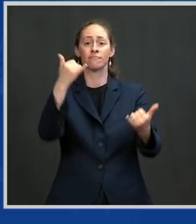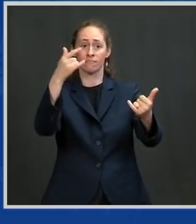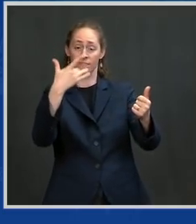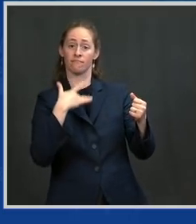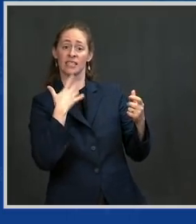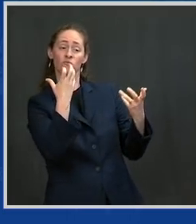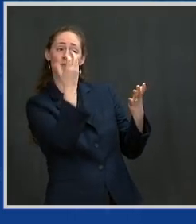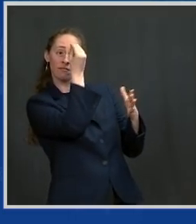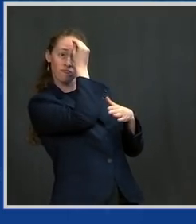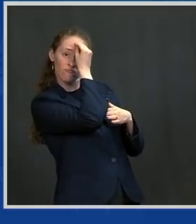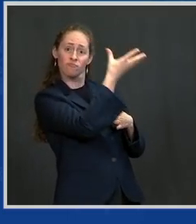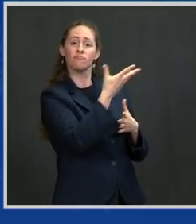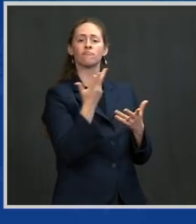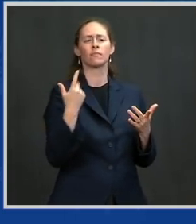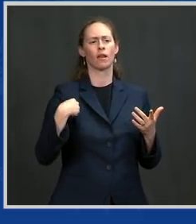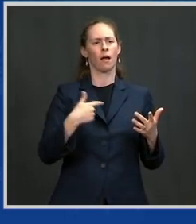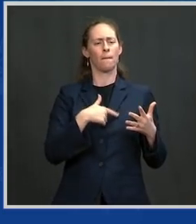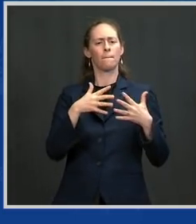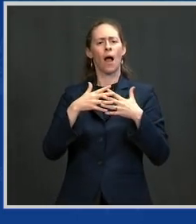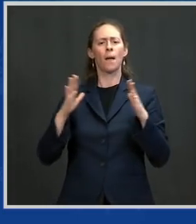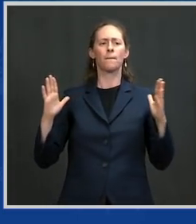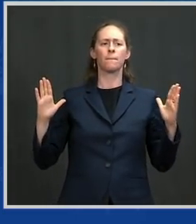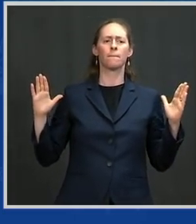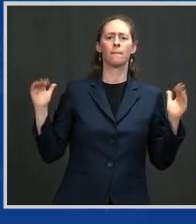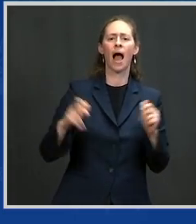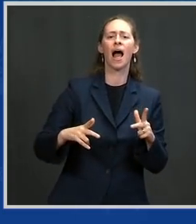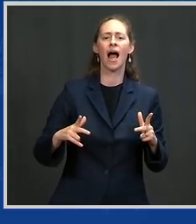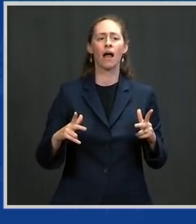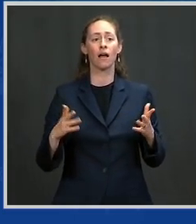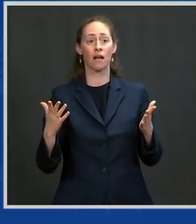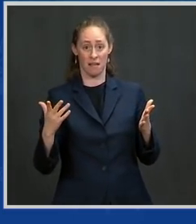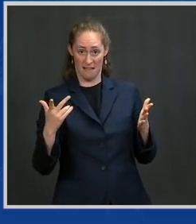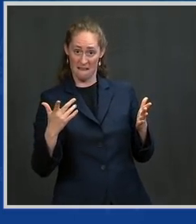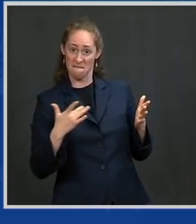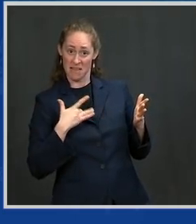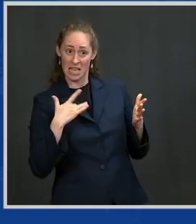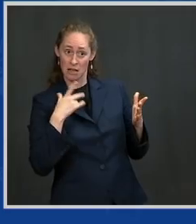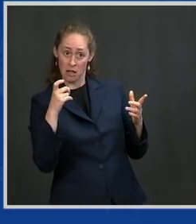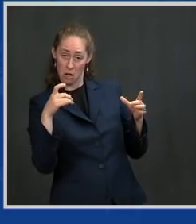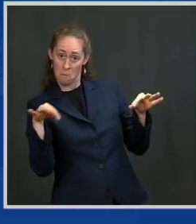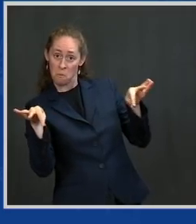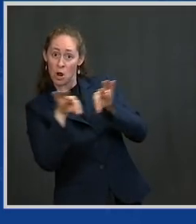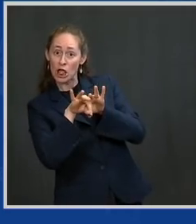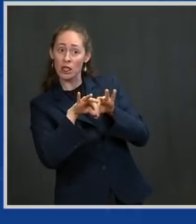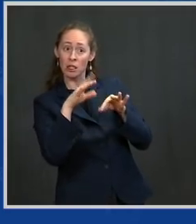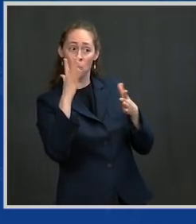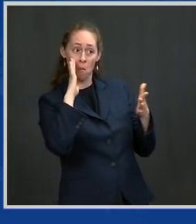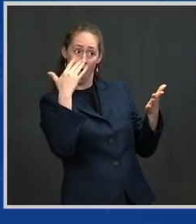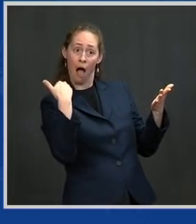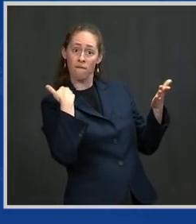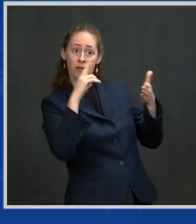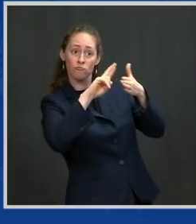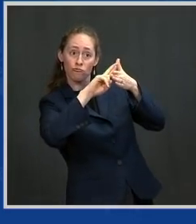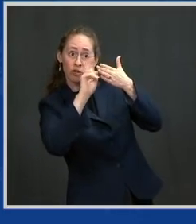Could you provide some specifics on what a successful meeting would look like to you? Are there going to be specific concessions